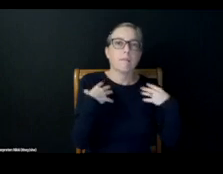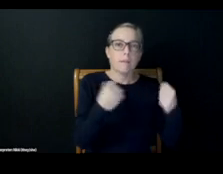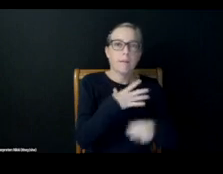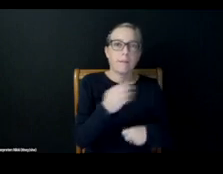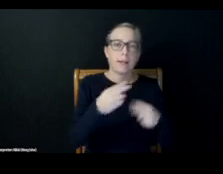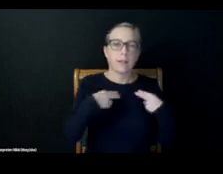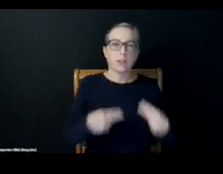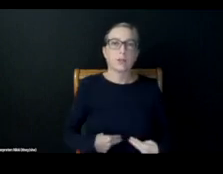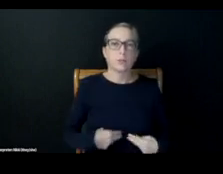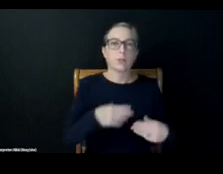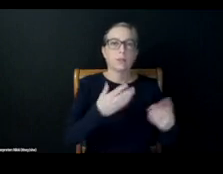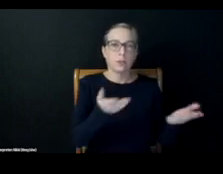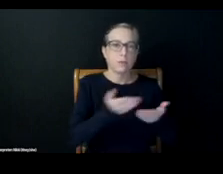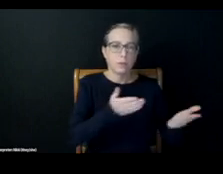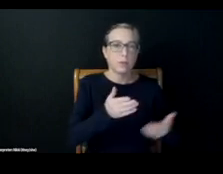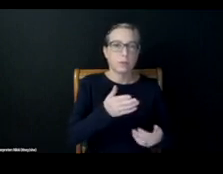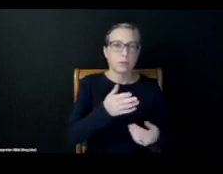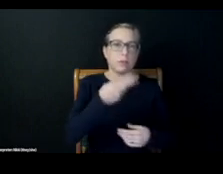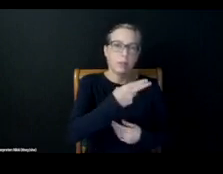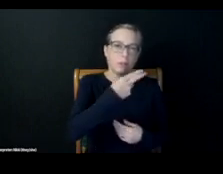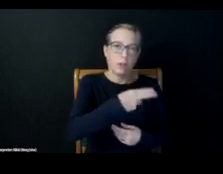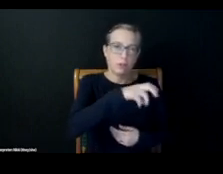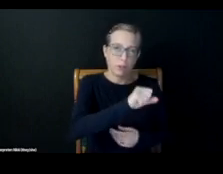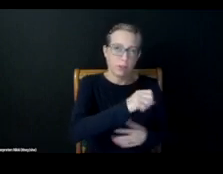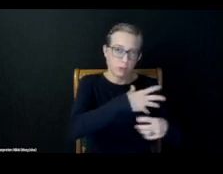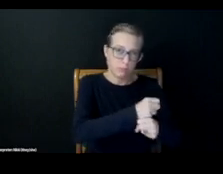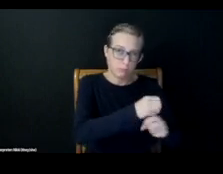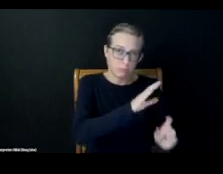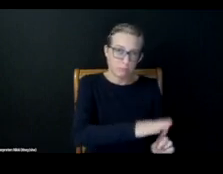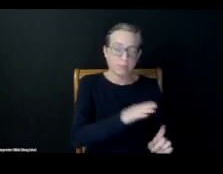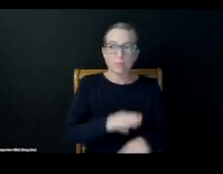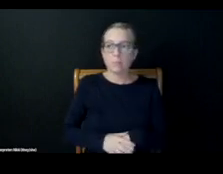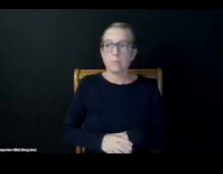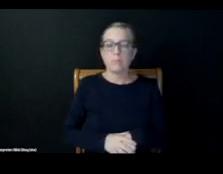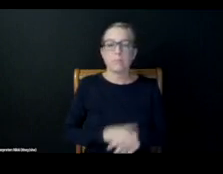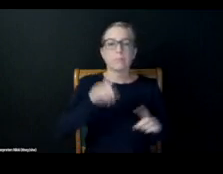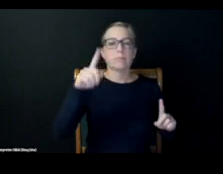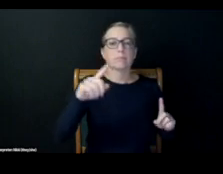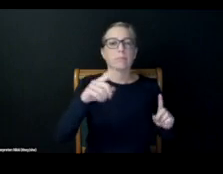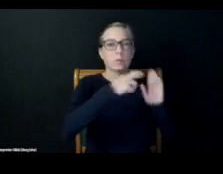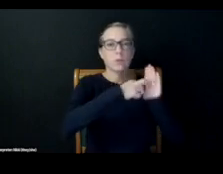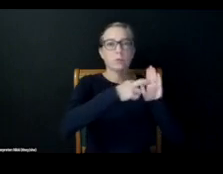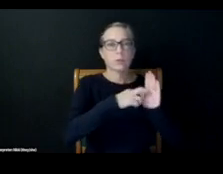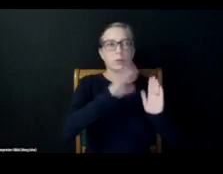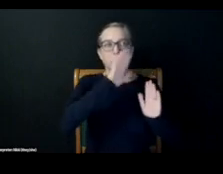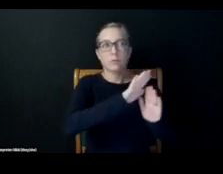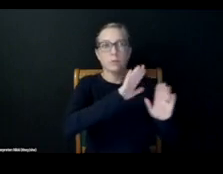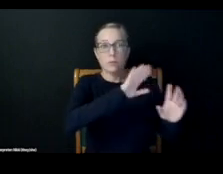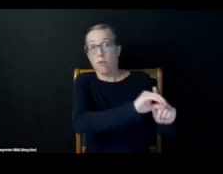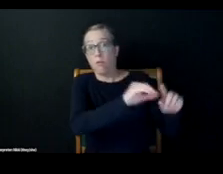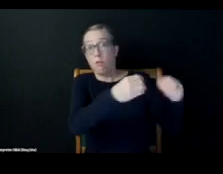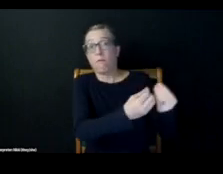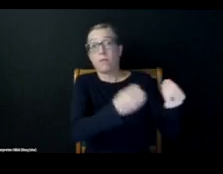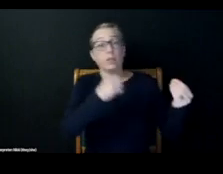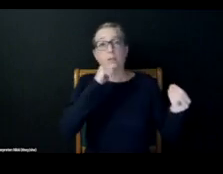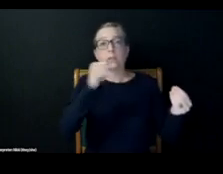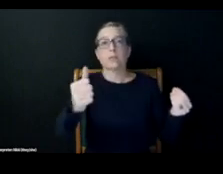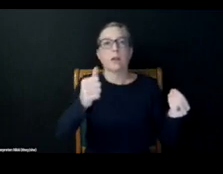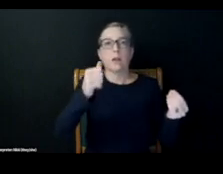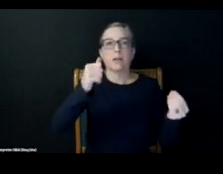the responsibility of the office and does not necessarily represent the official views of NIDILRR, ACL or HHS.